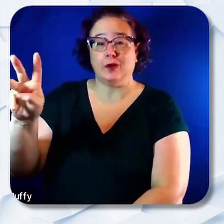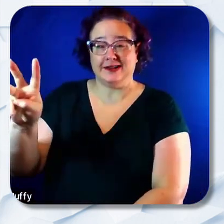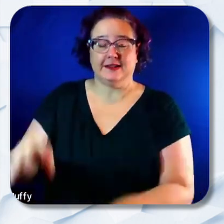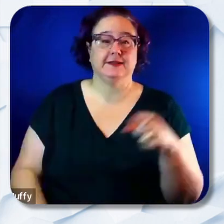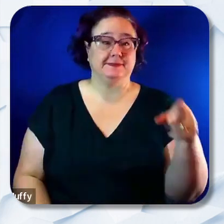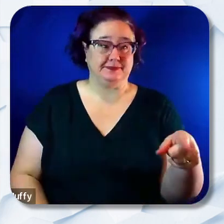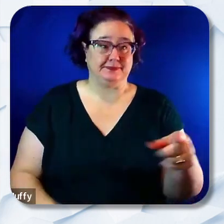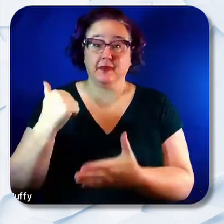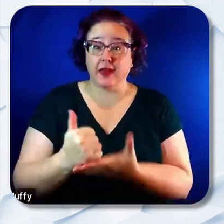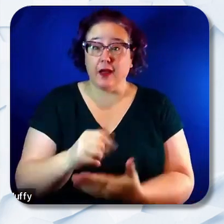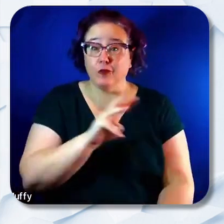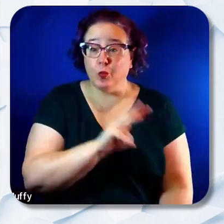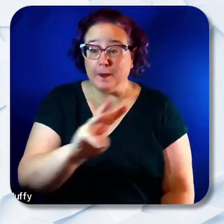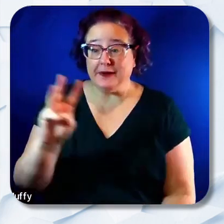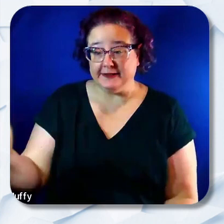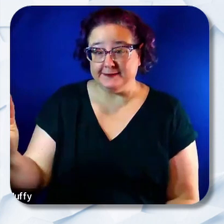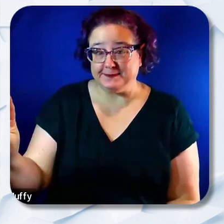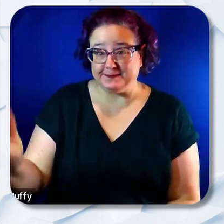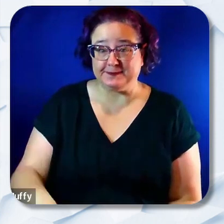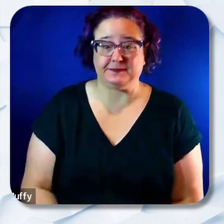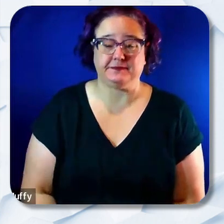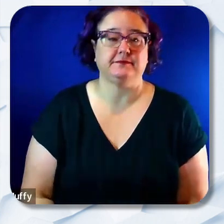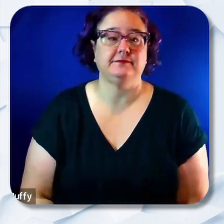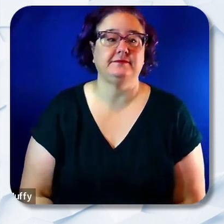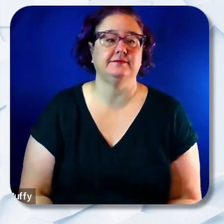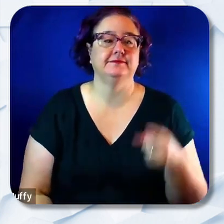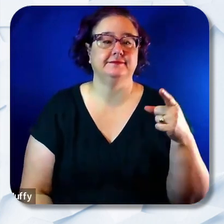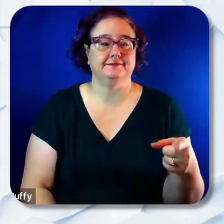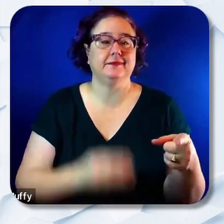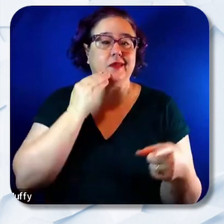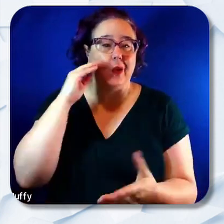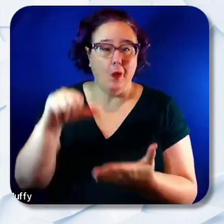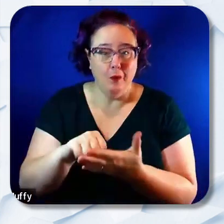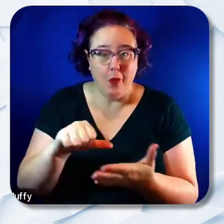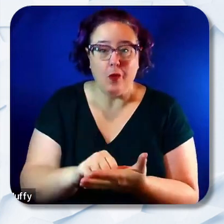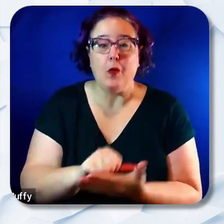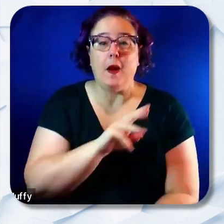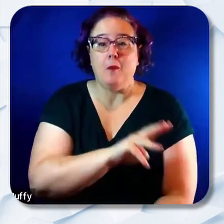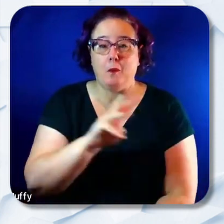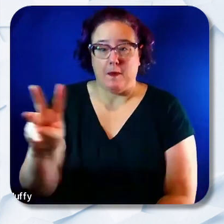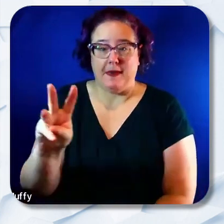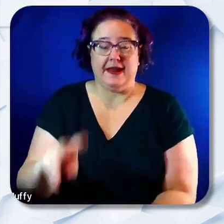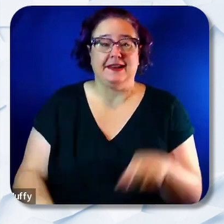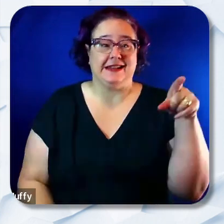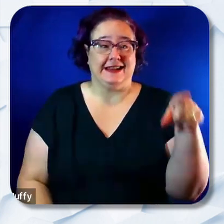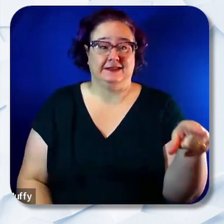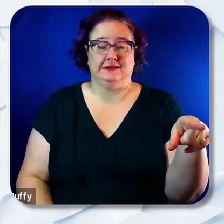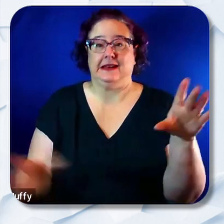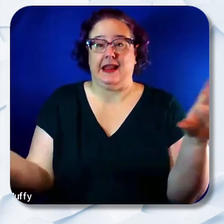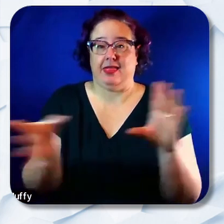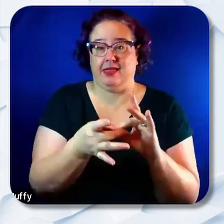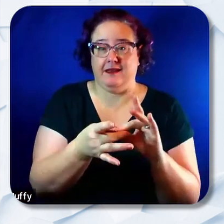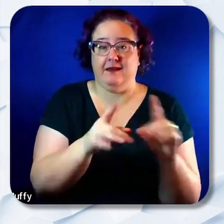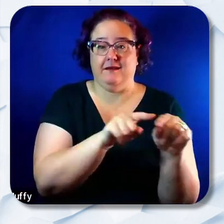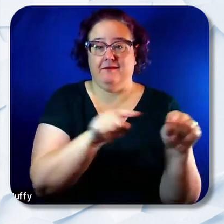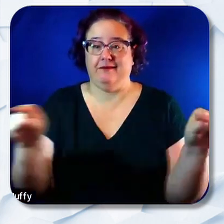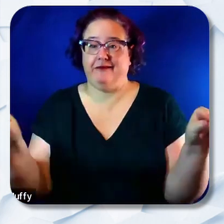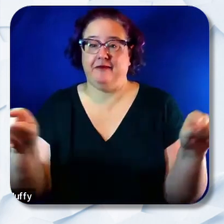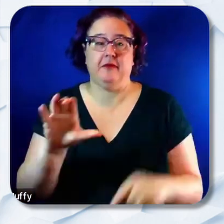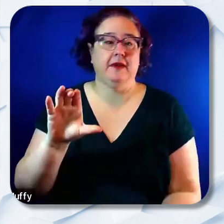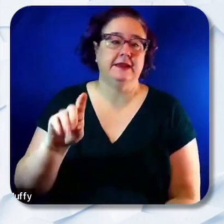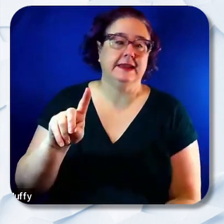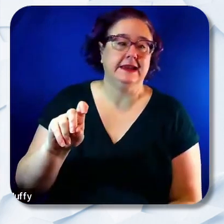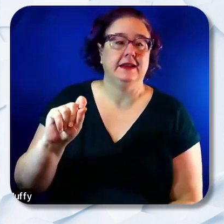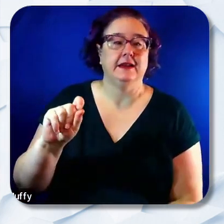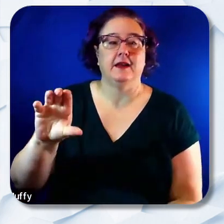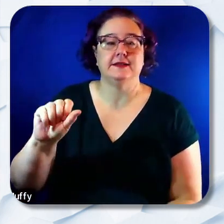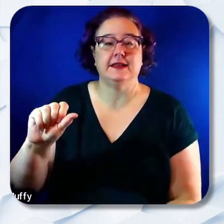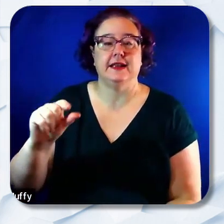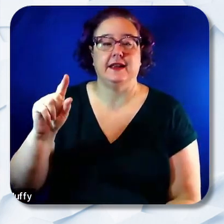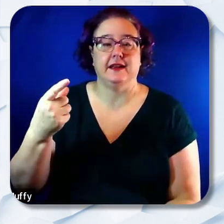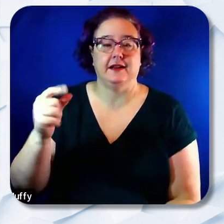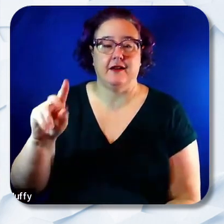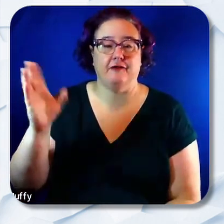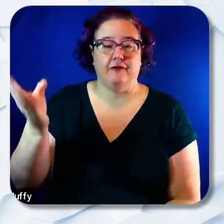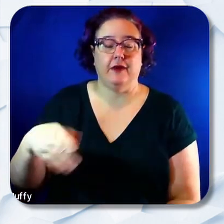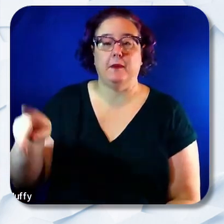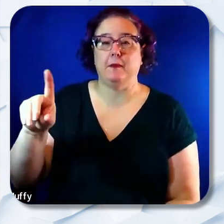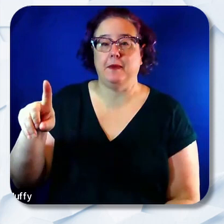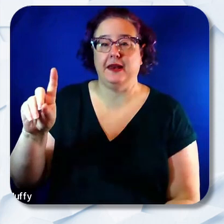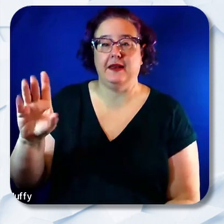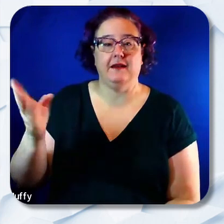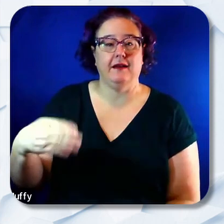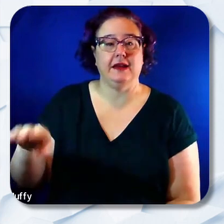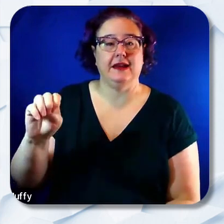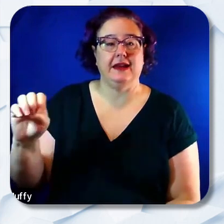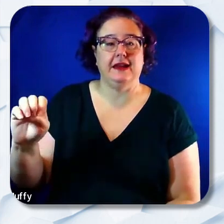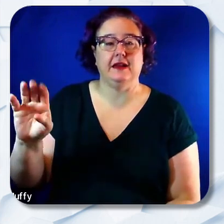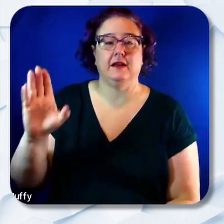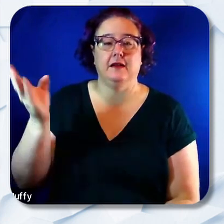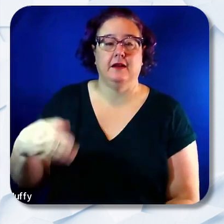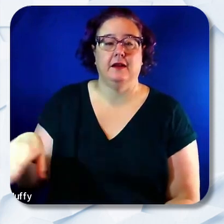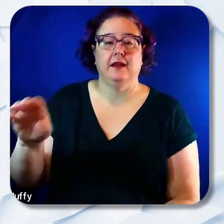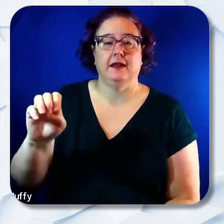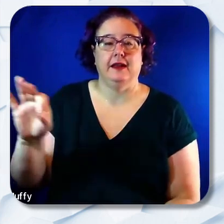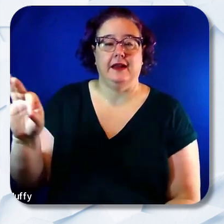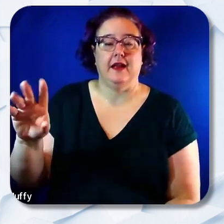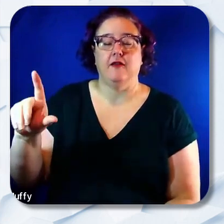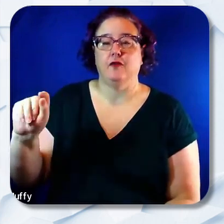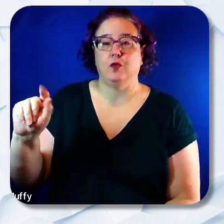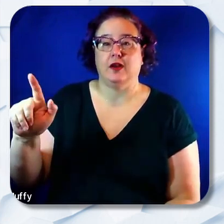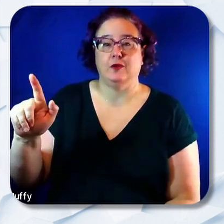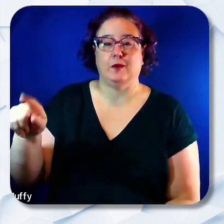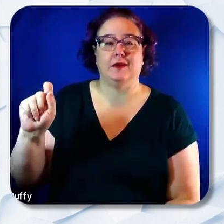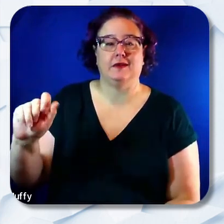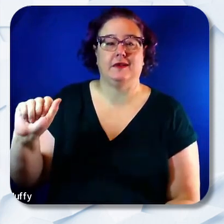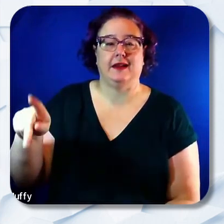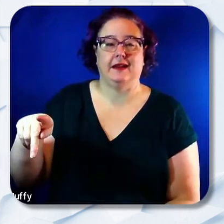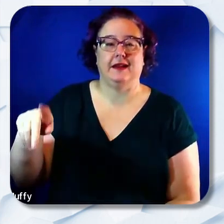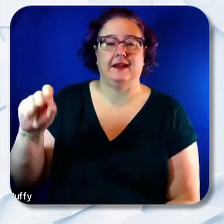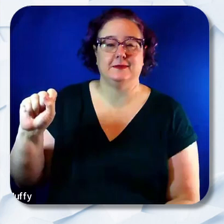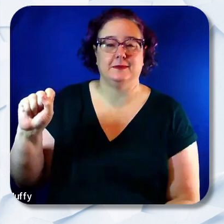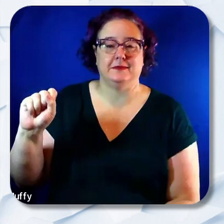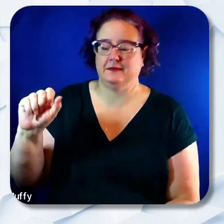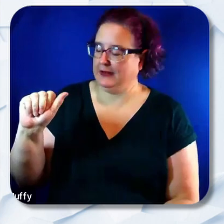You can visit the EEF Home Program web page at https://www.cde.ca.gov/pd/ee/eef2021.asp.